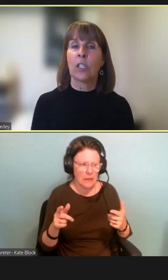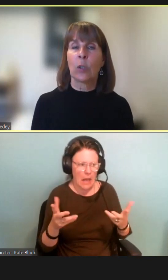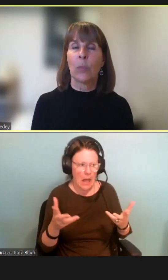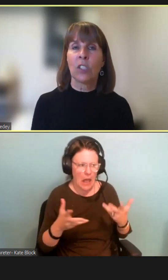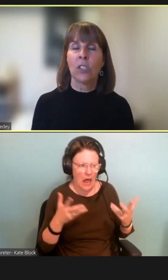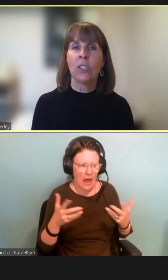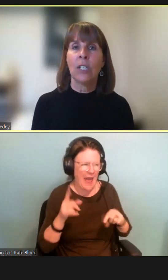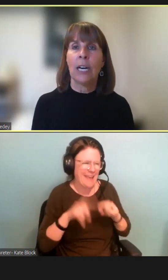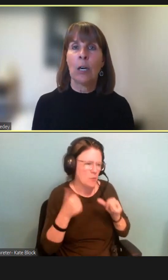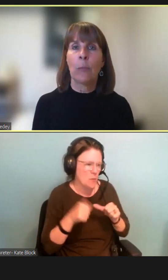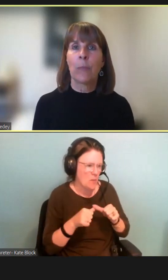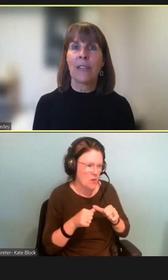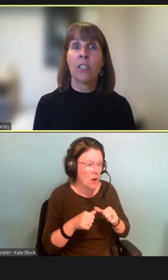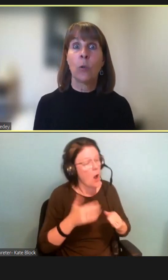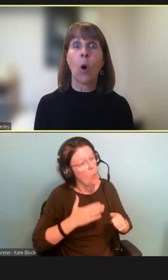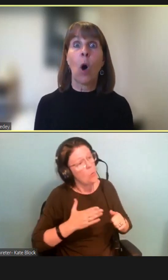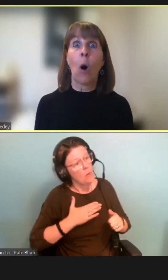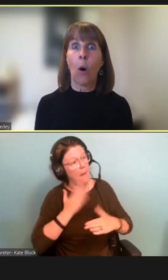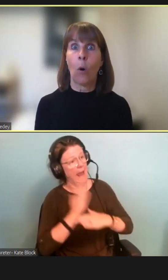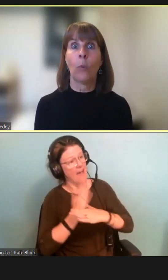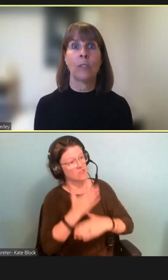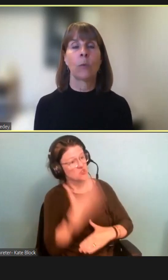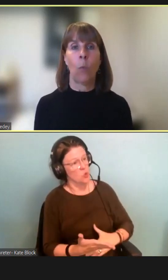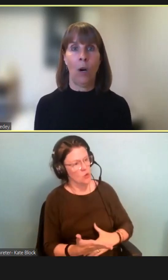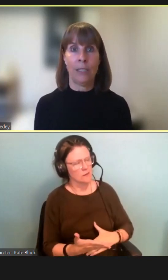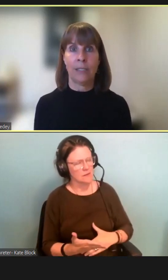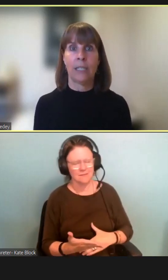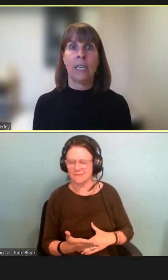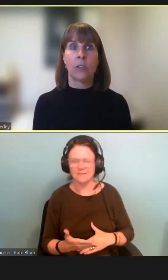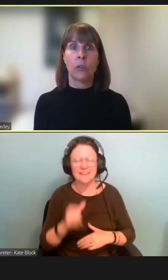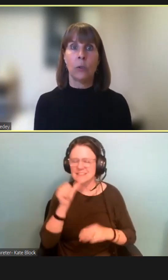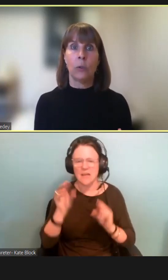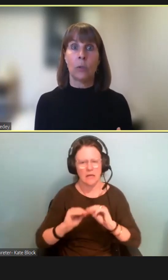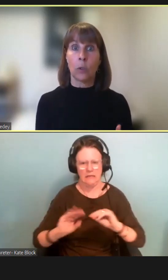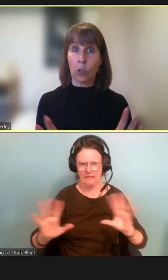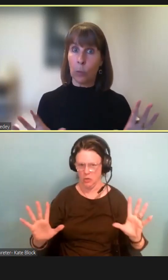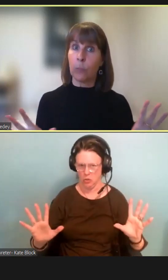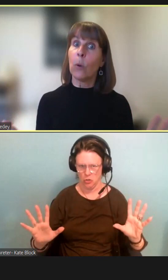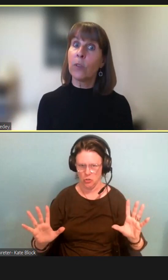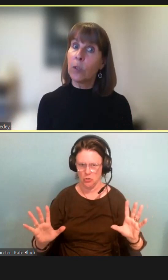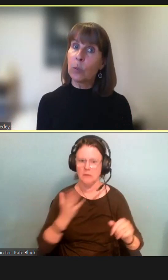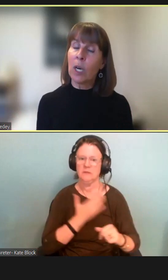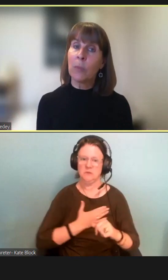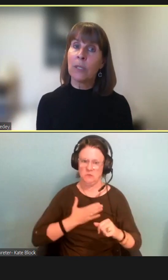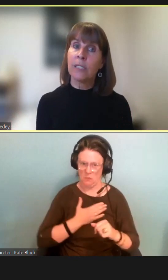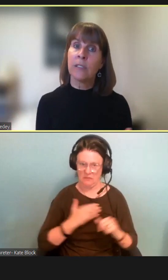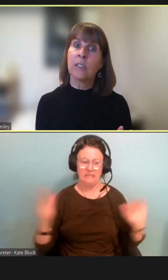picture um I think you will always want to look at both of those populations but